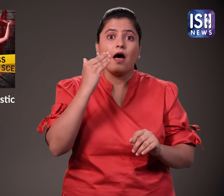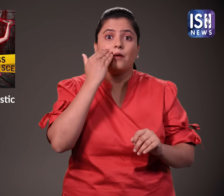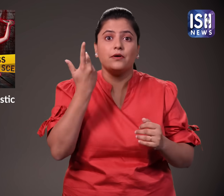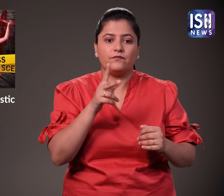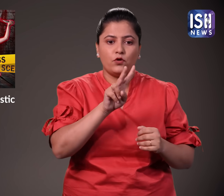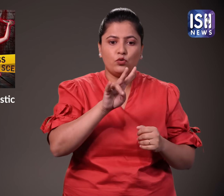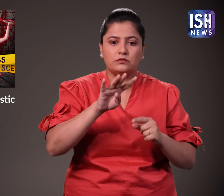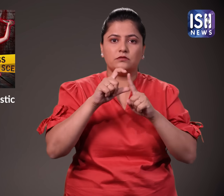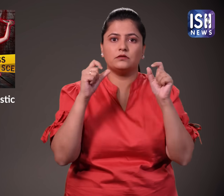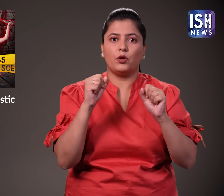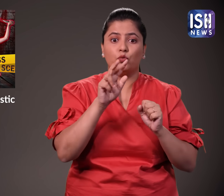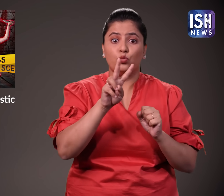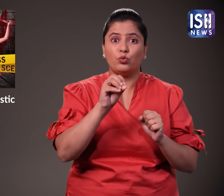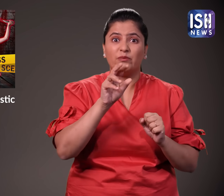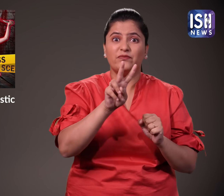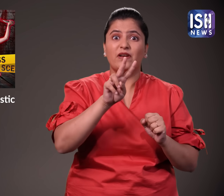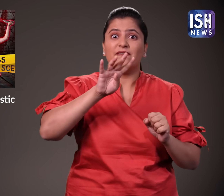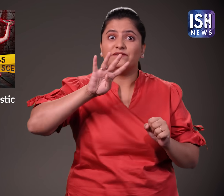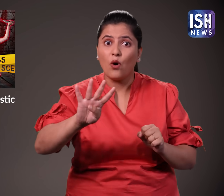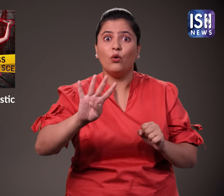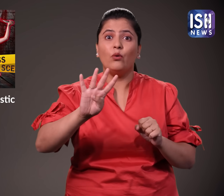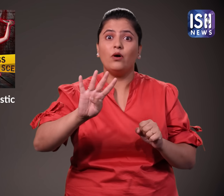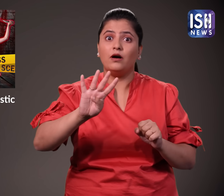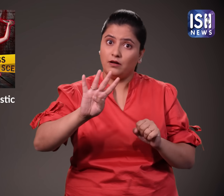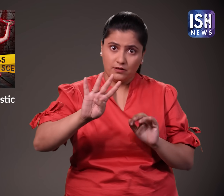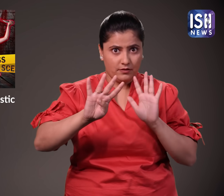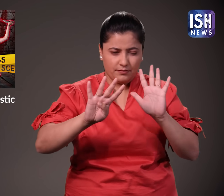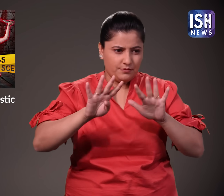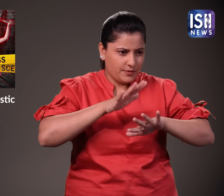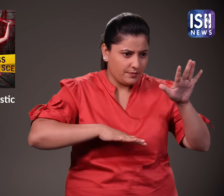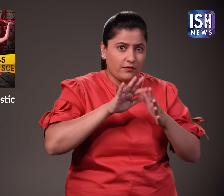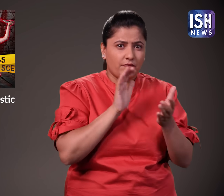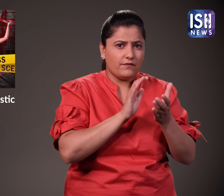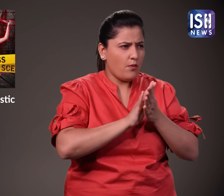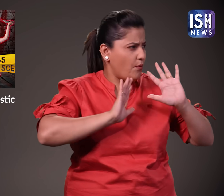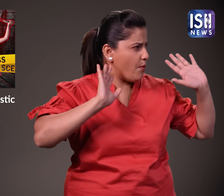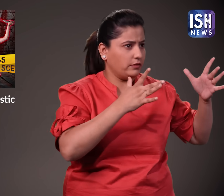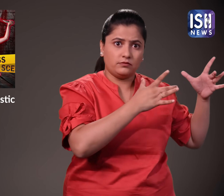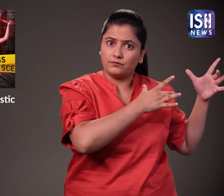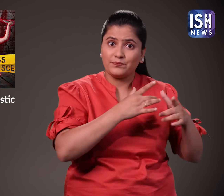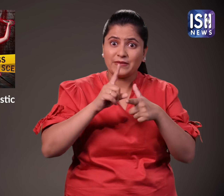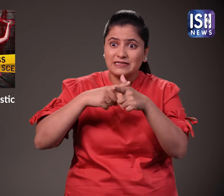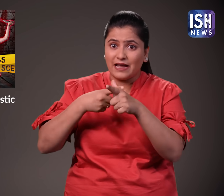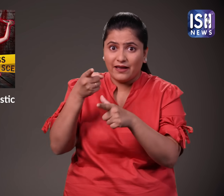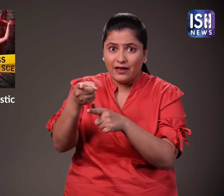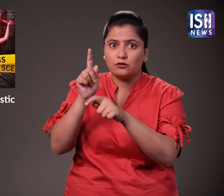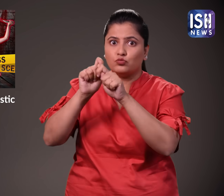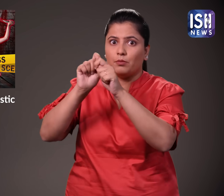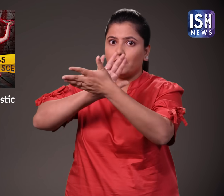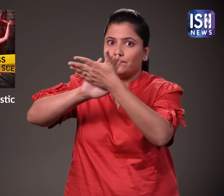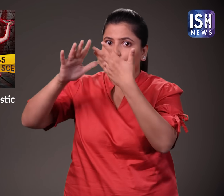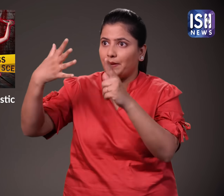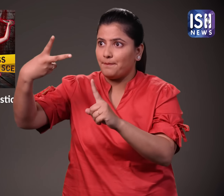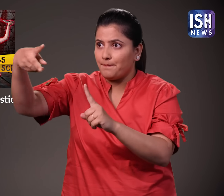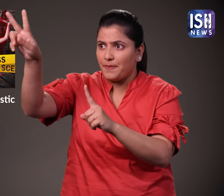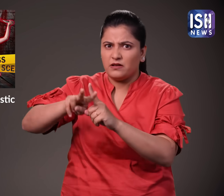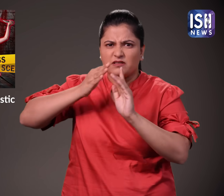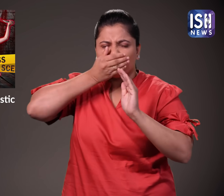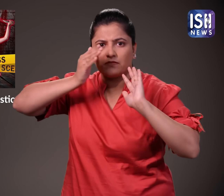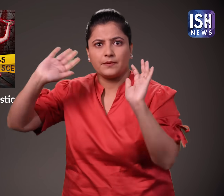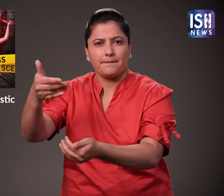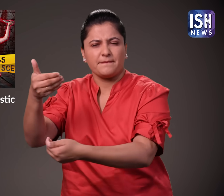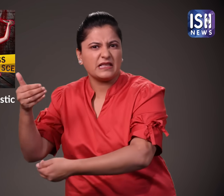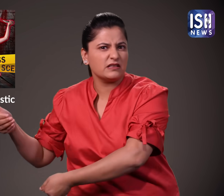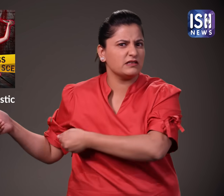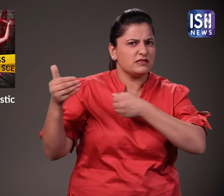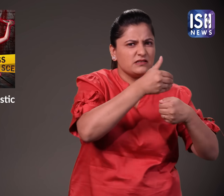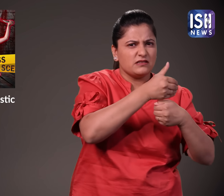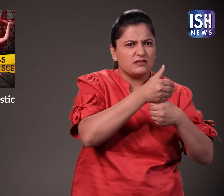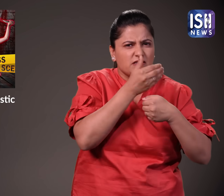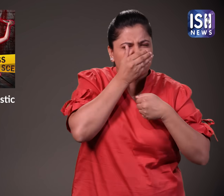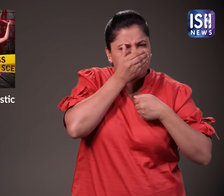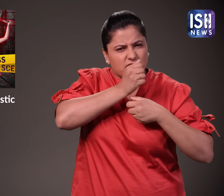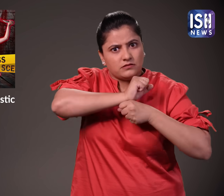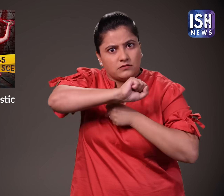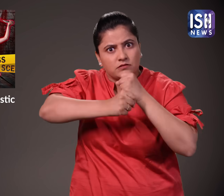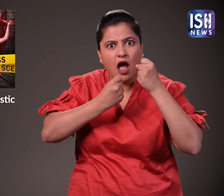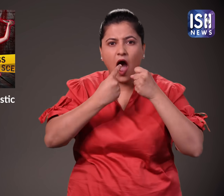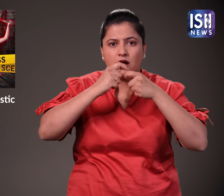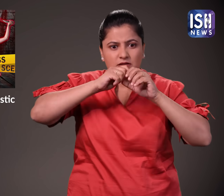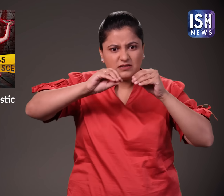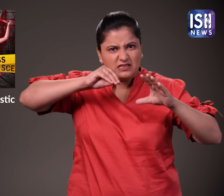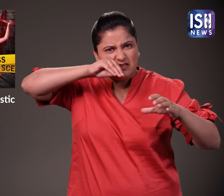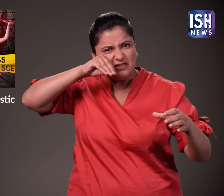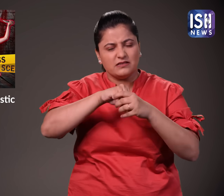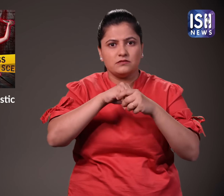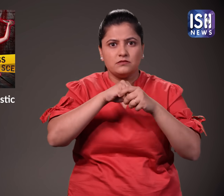On 24th December 2024, Hardeep and his friends kidnapped Jagdeep after work, tied his hands and gagged his mouth with a cloth.